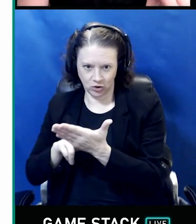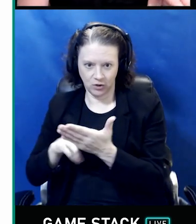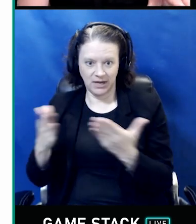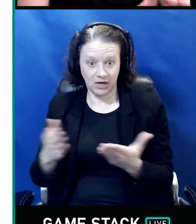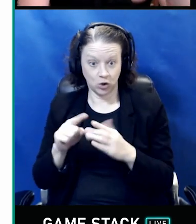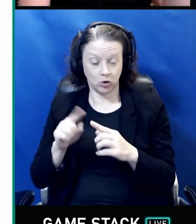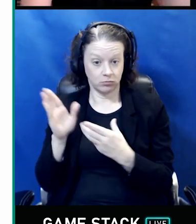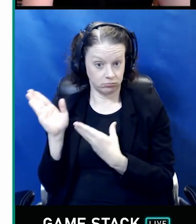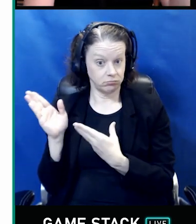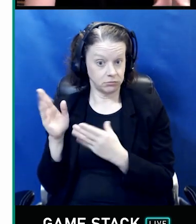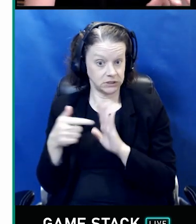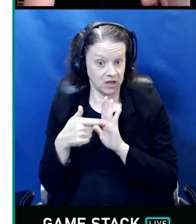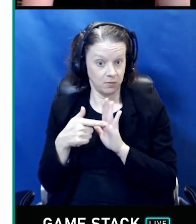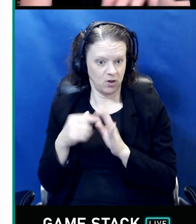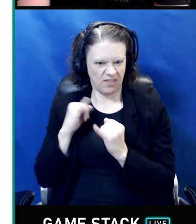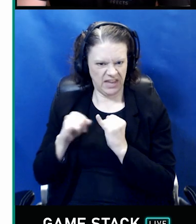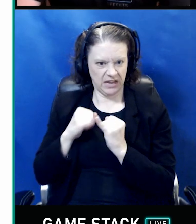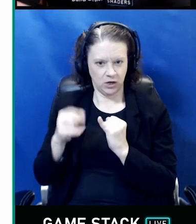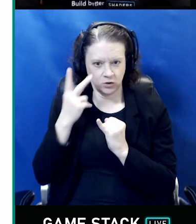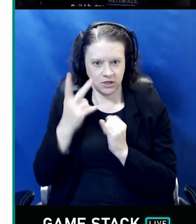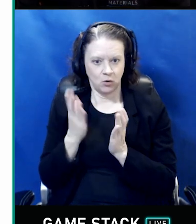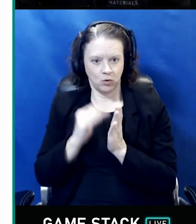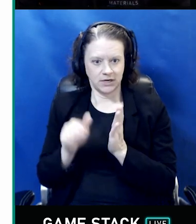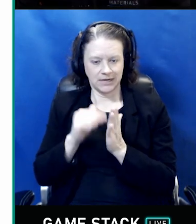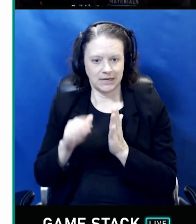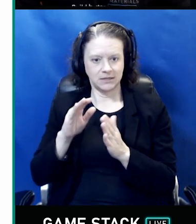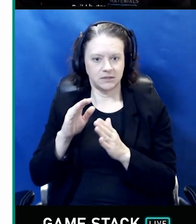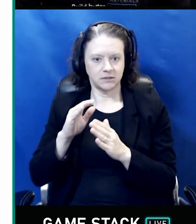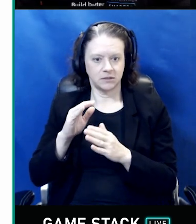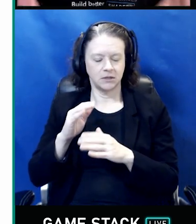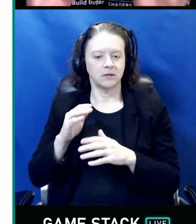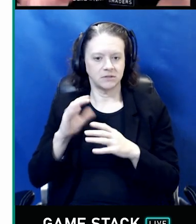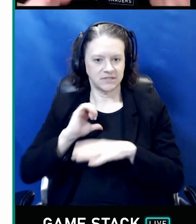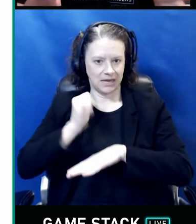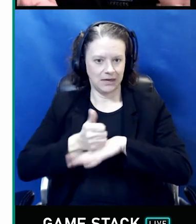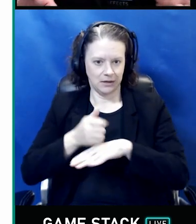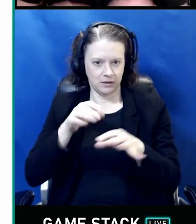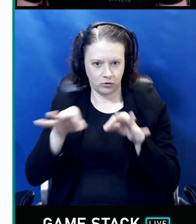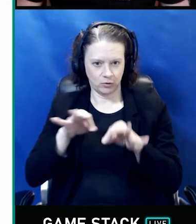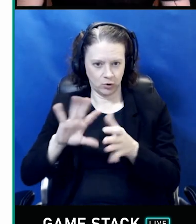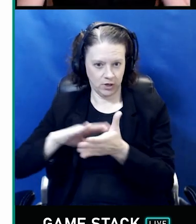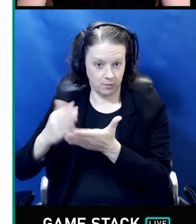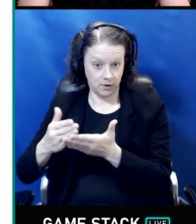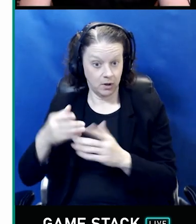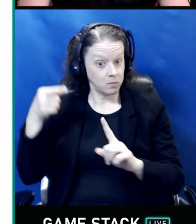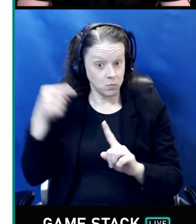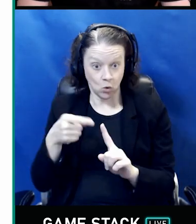there, we've got redundant set descriptor heaps. And the point that I'm trying to make with this is that that